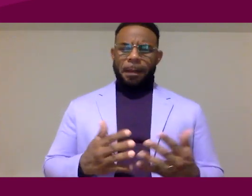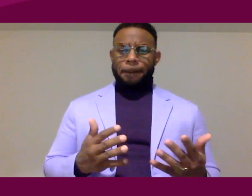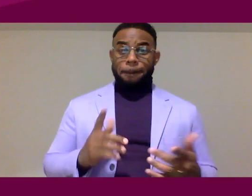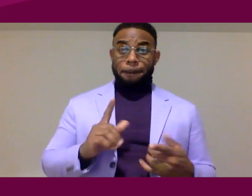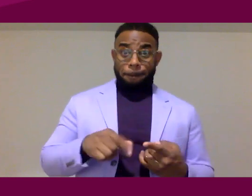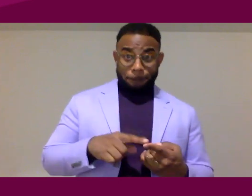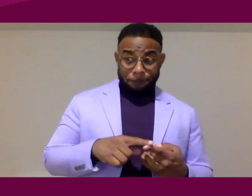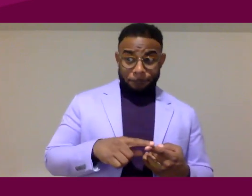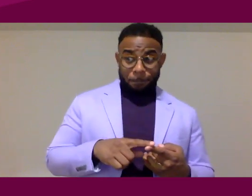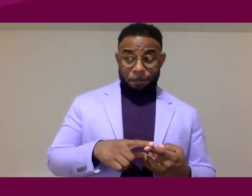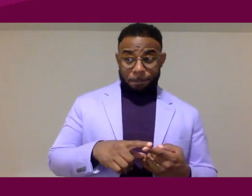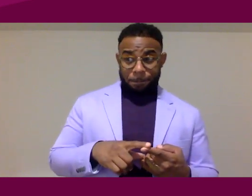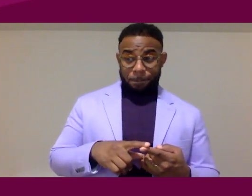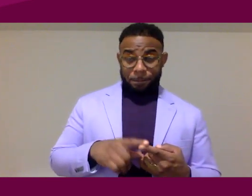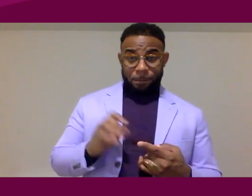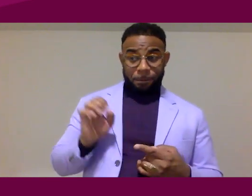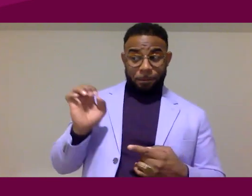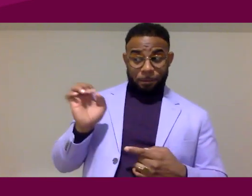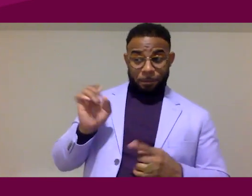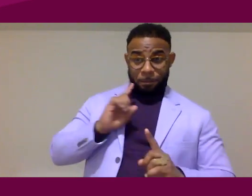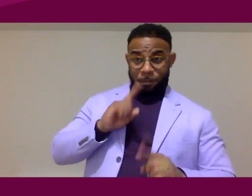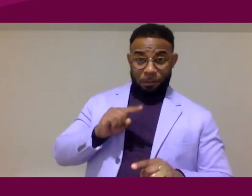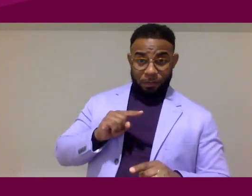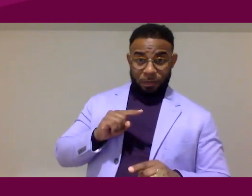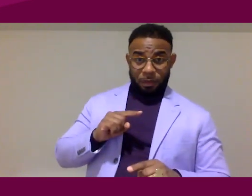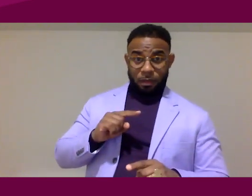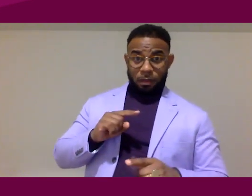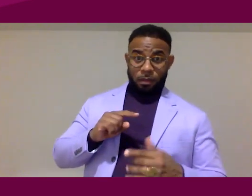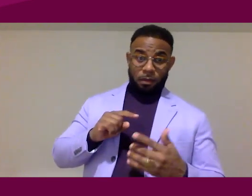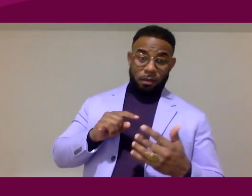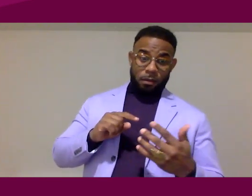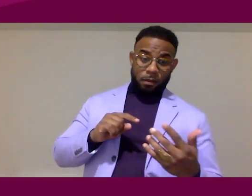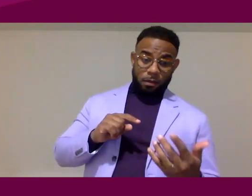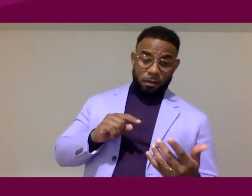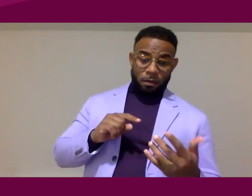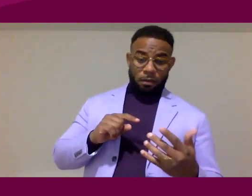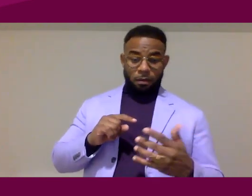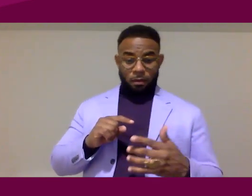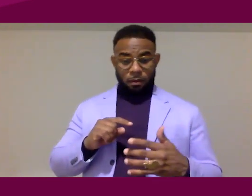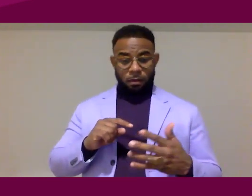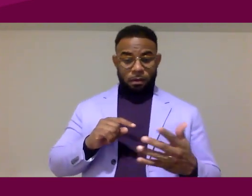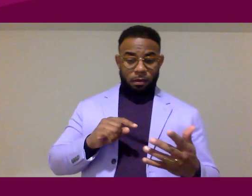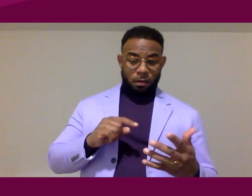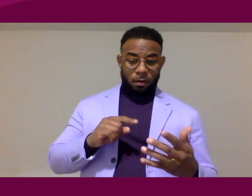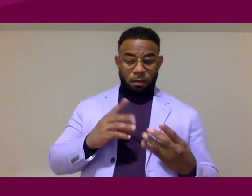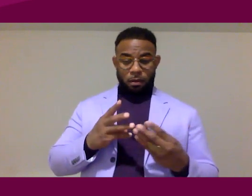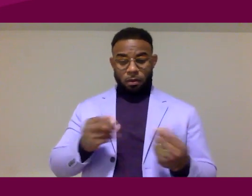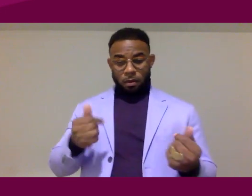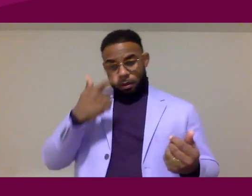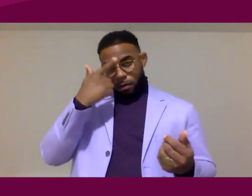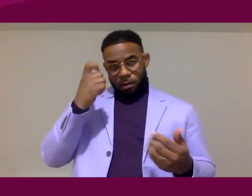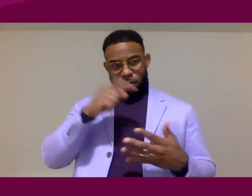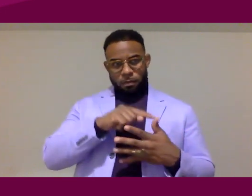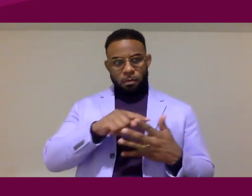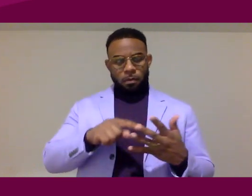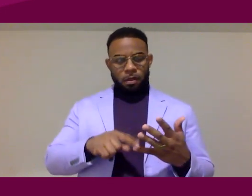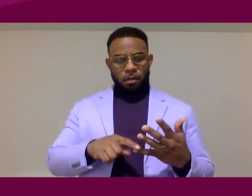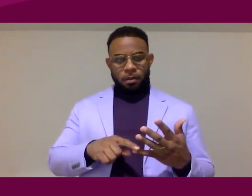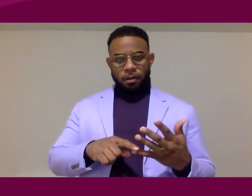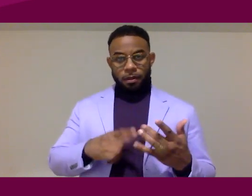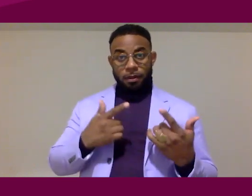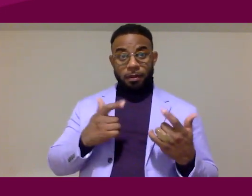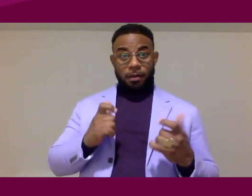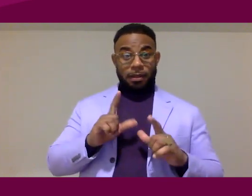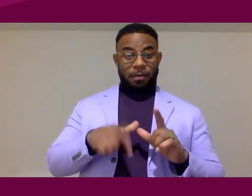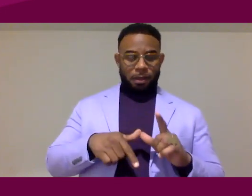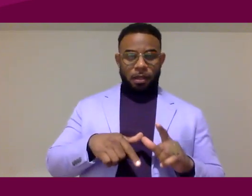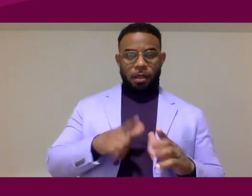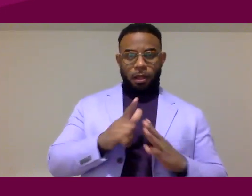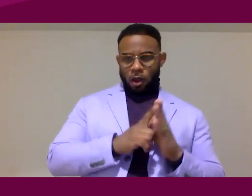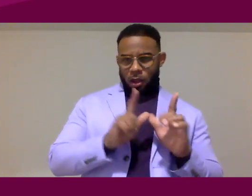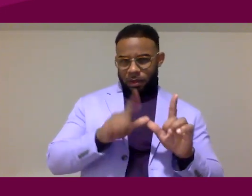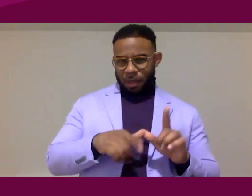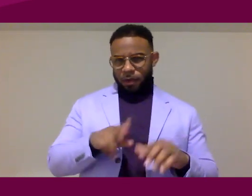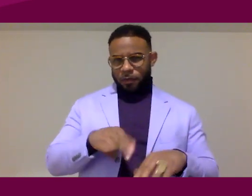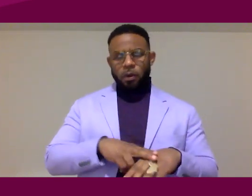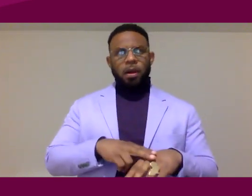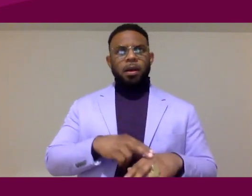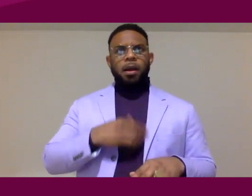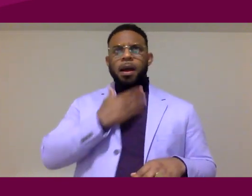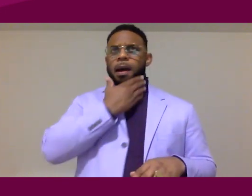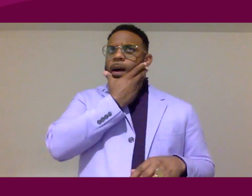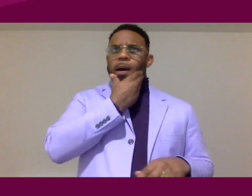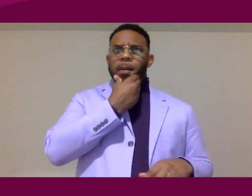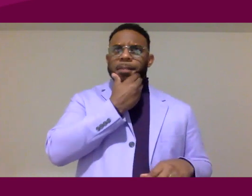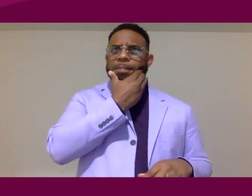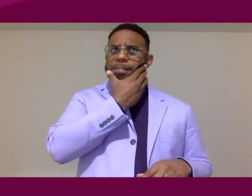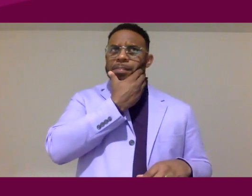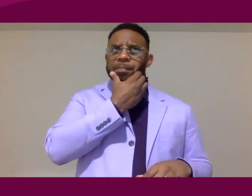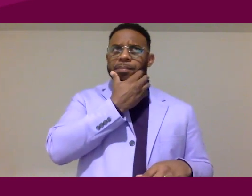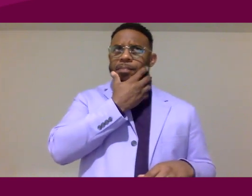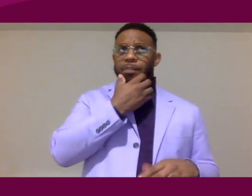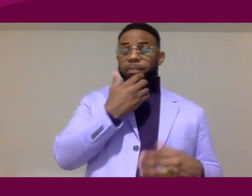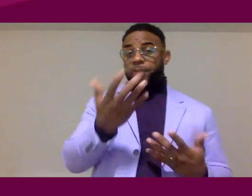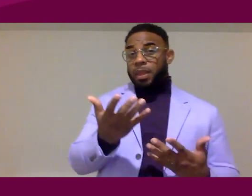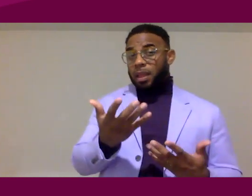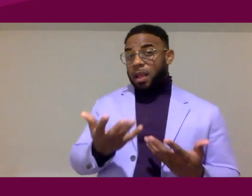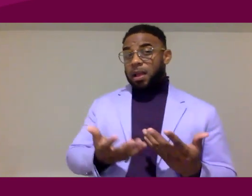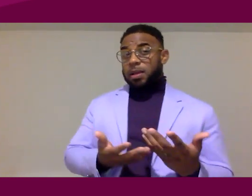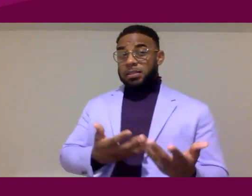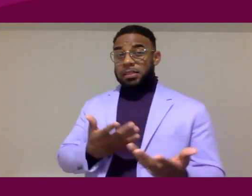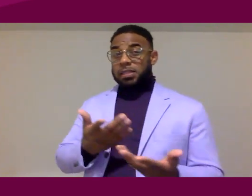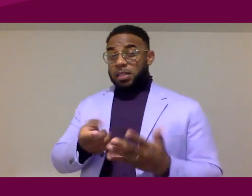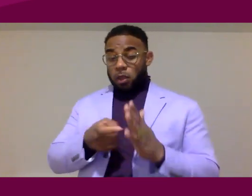When the emergency orders went away because they expired, the laws expired, the requirement